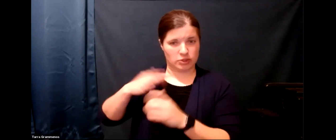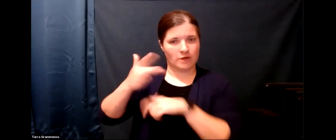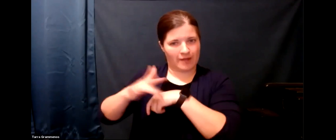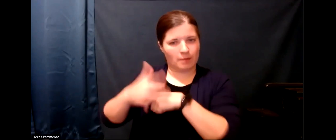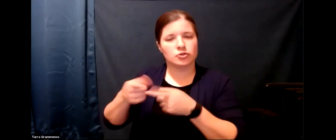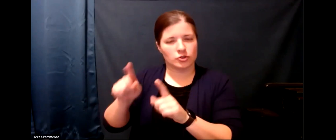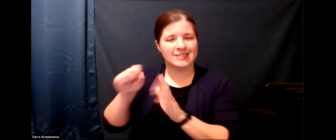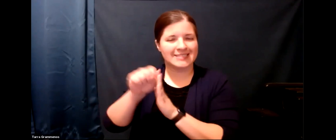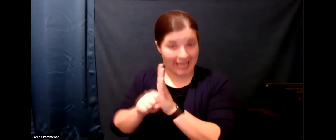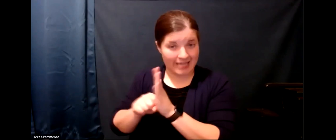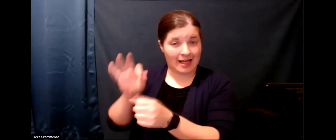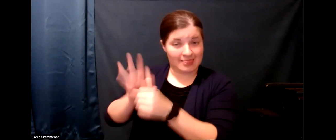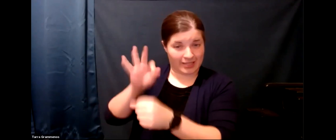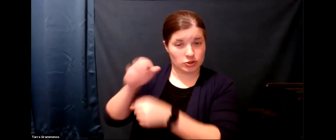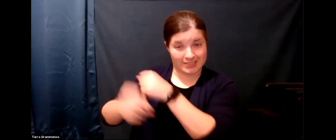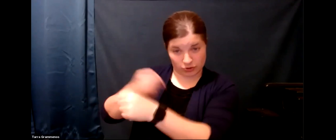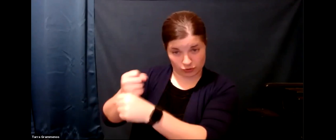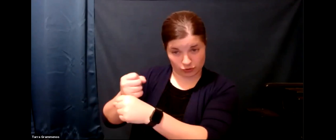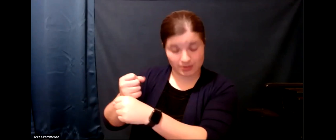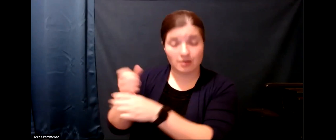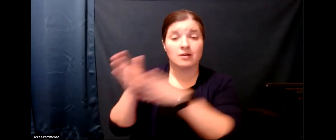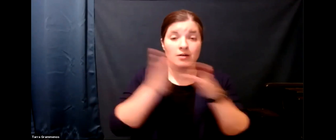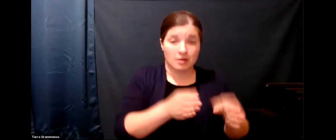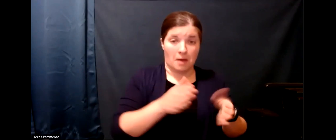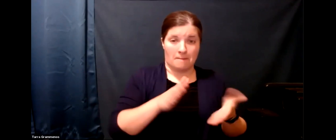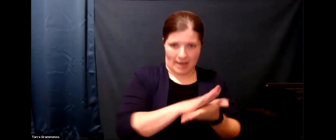Paper application is always available to voters.